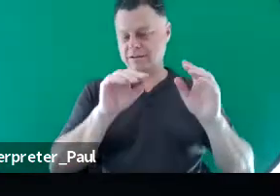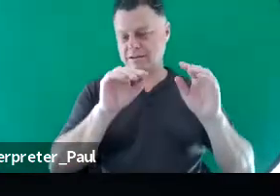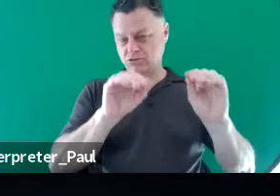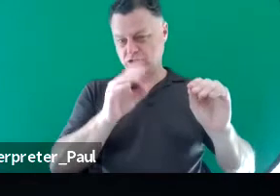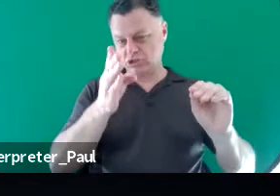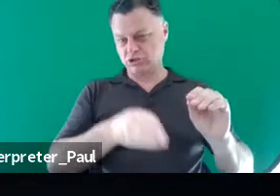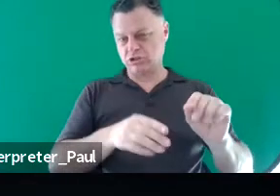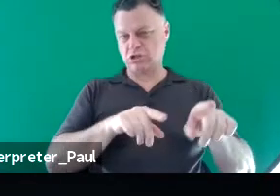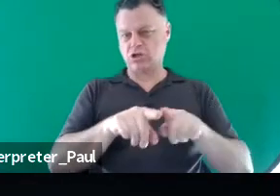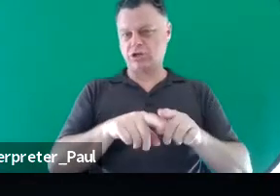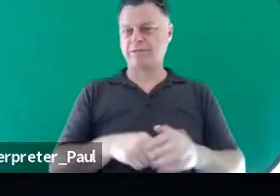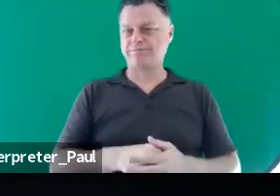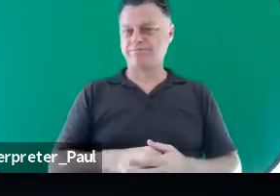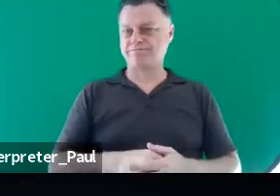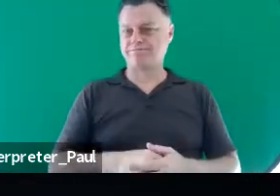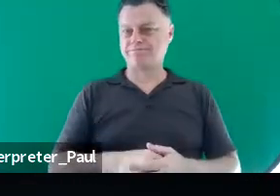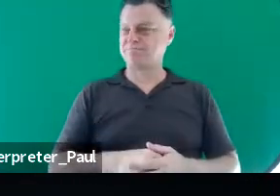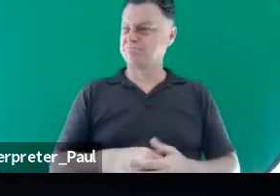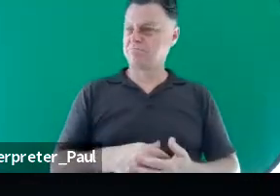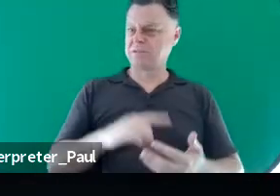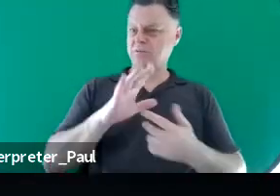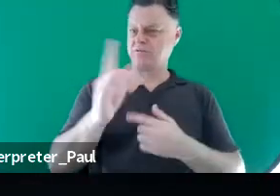So, you know, it does really count for us in terms of the higher education,